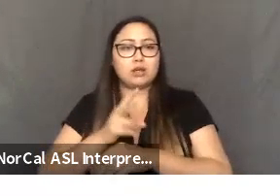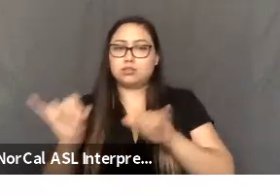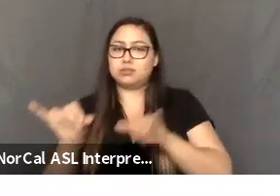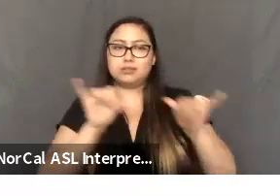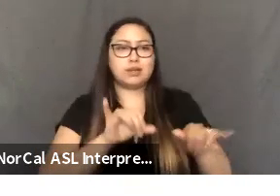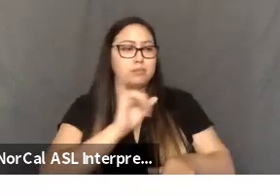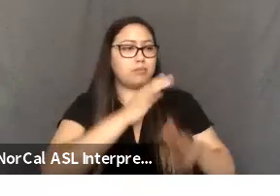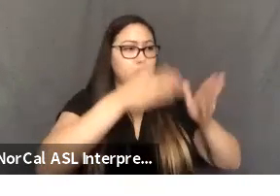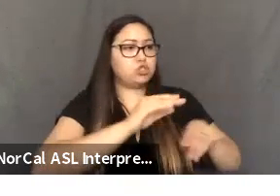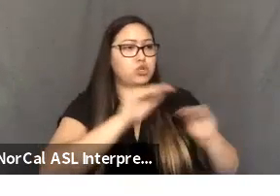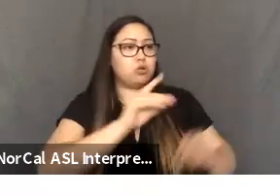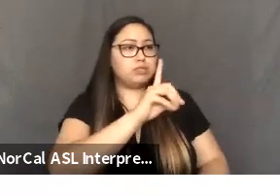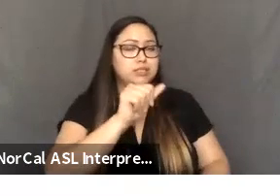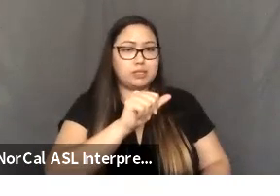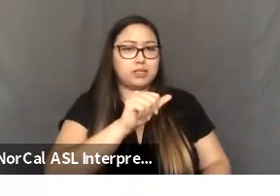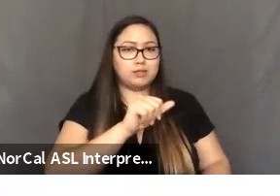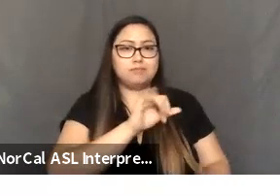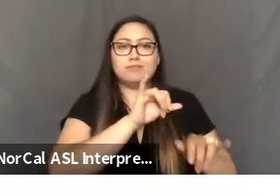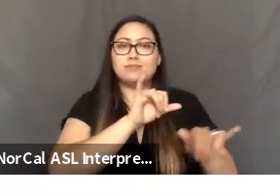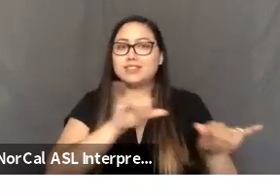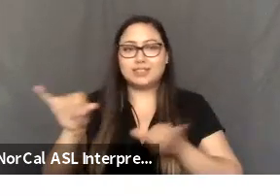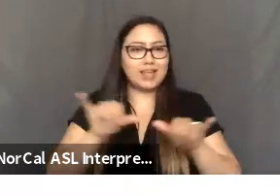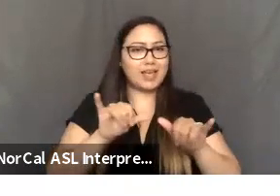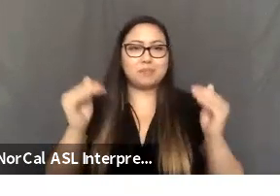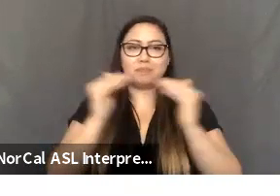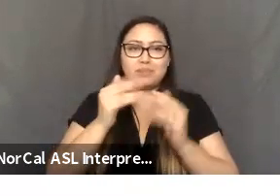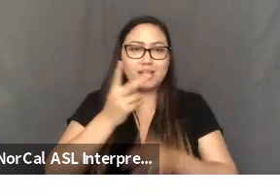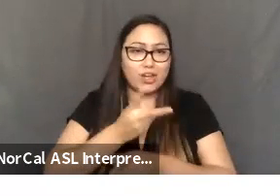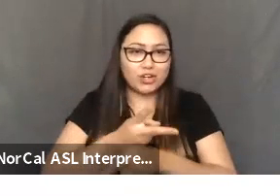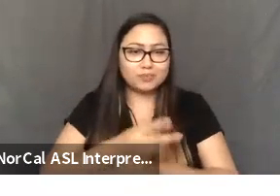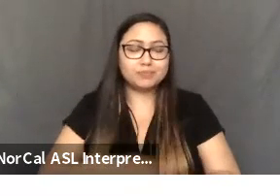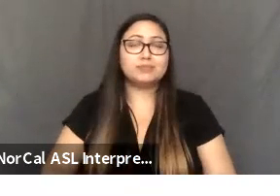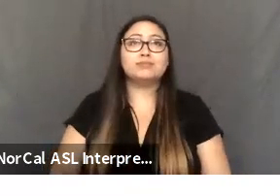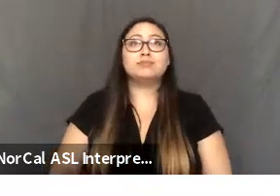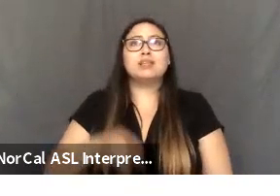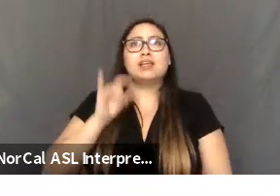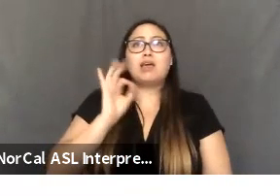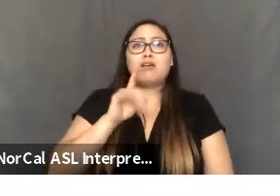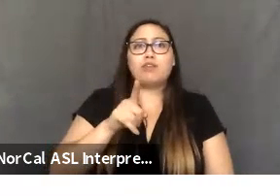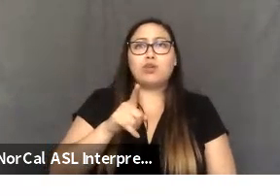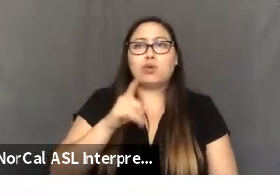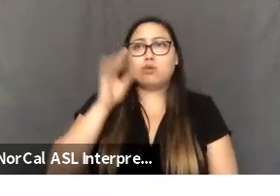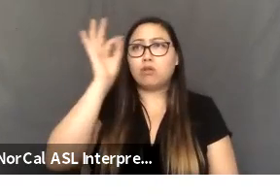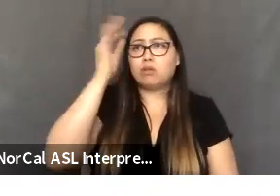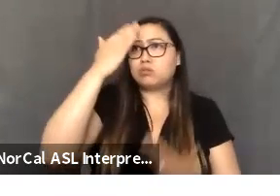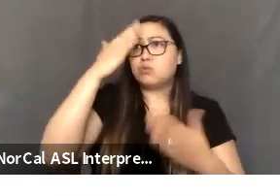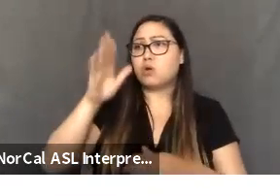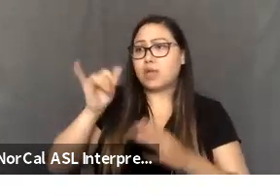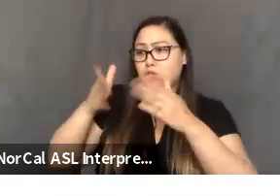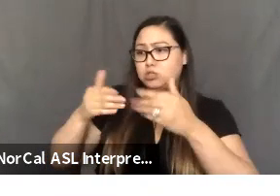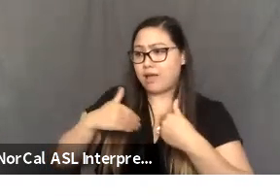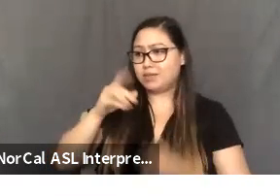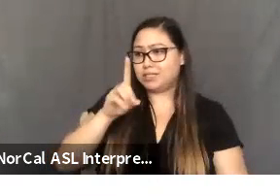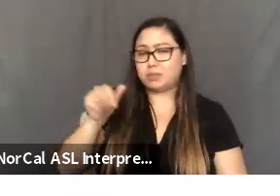no idea who has a disability, you can't measure this, and the same way with documenting race